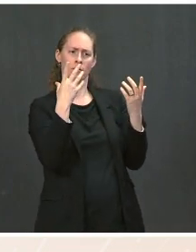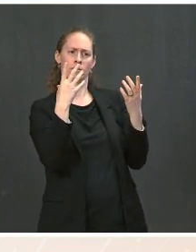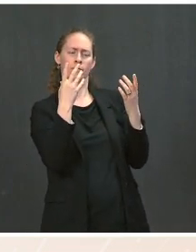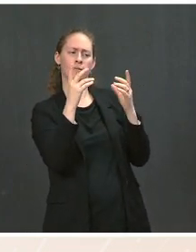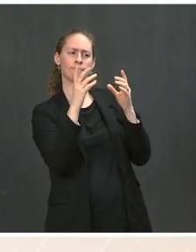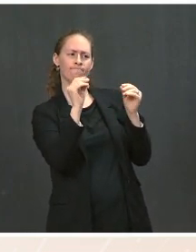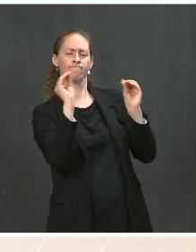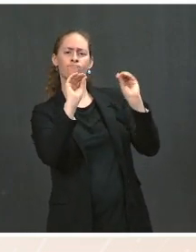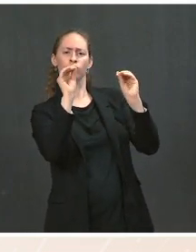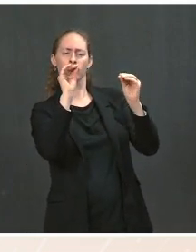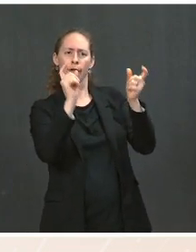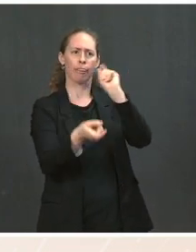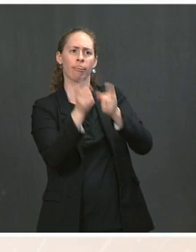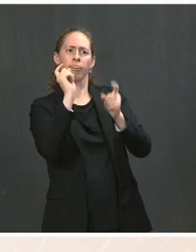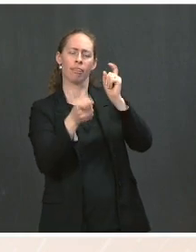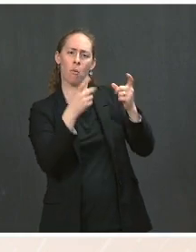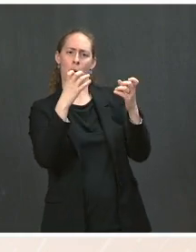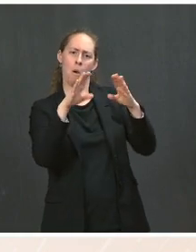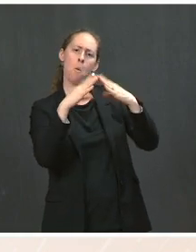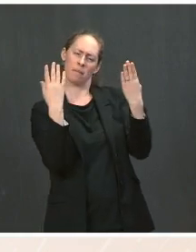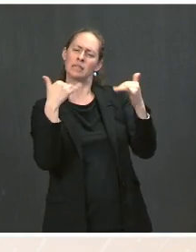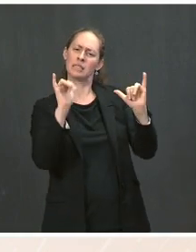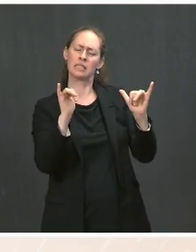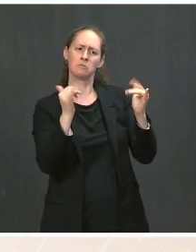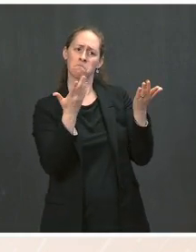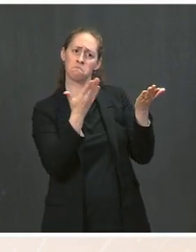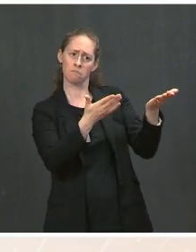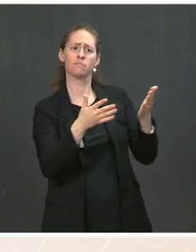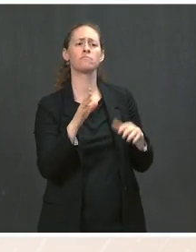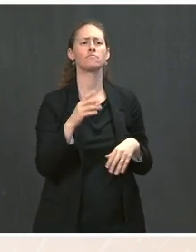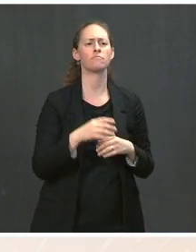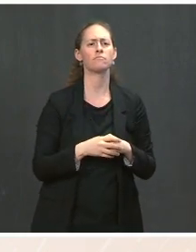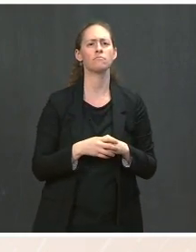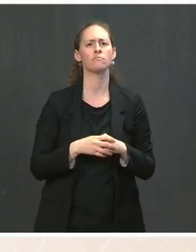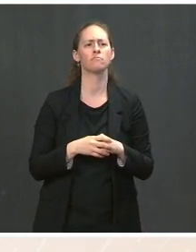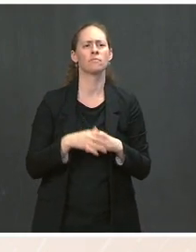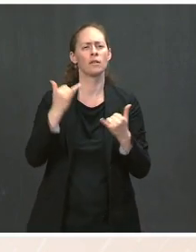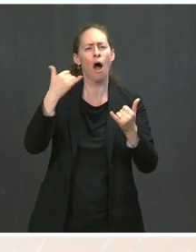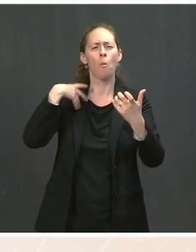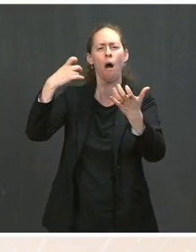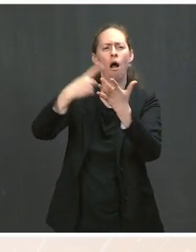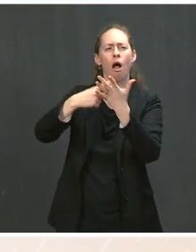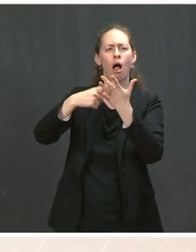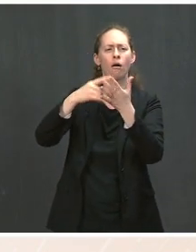The Press: On a -- just really quickly, so on the -- the FDA kind of punted on the decision of J&J;